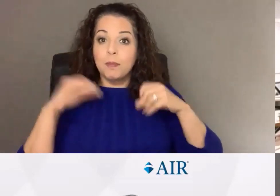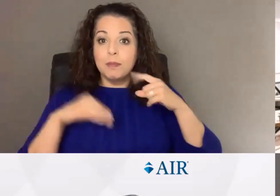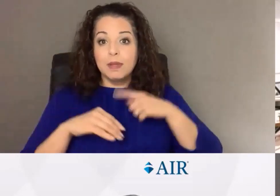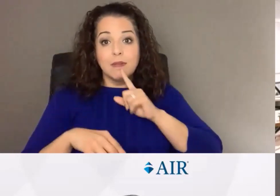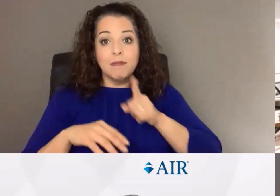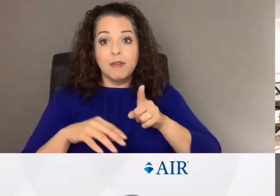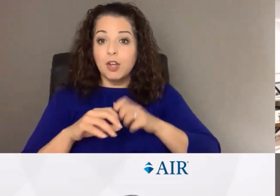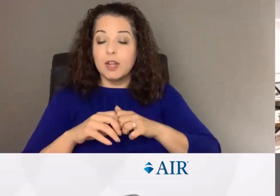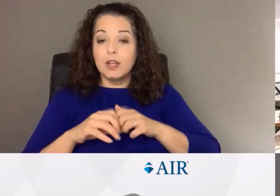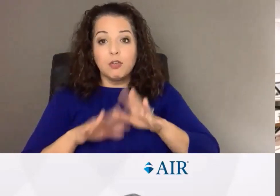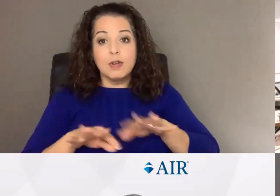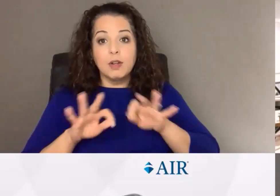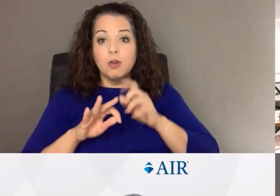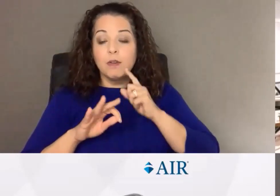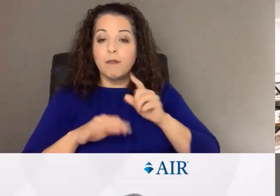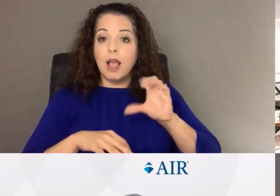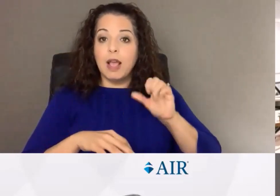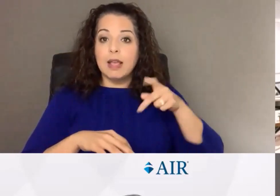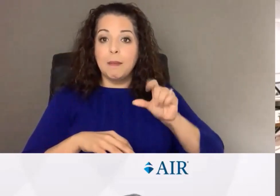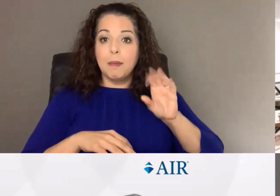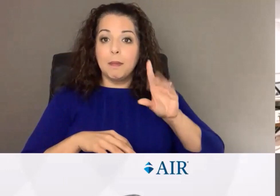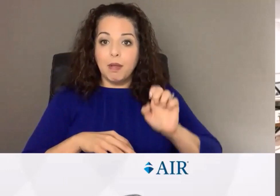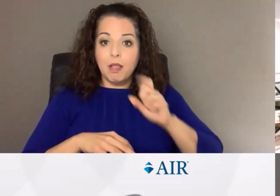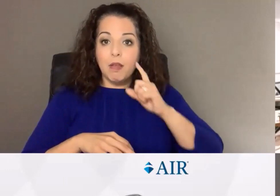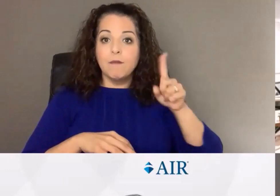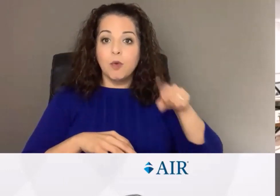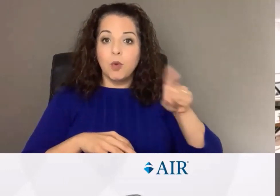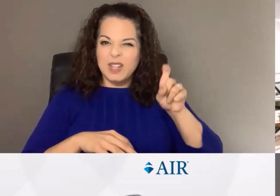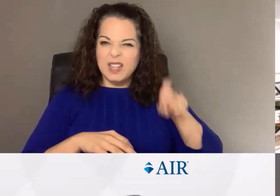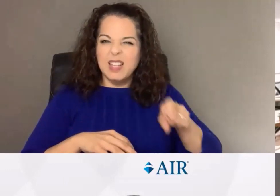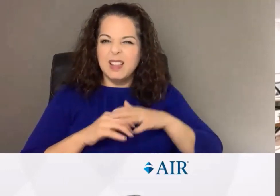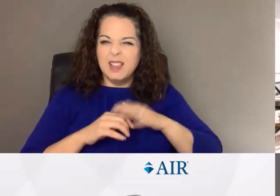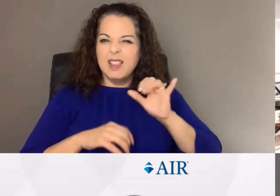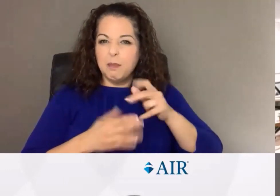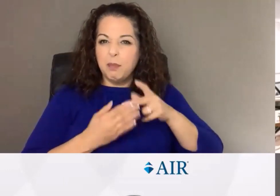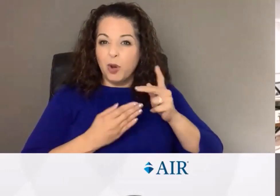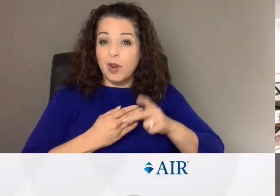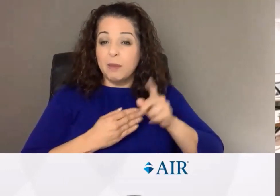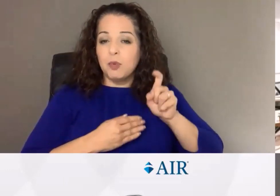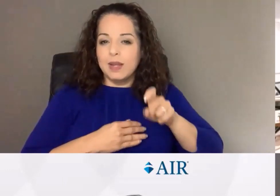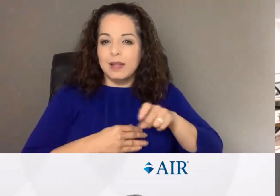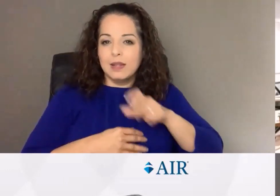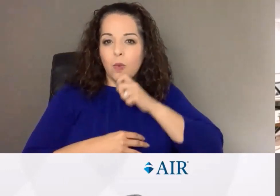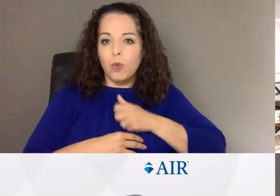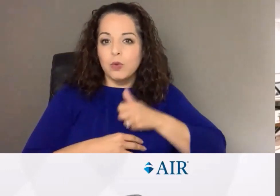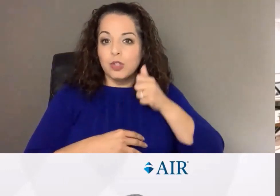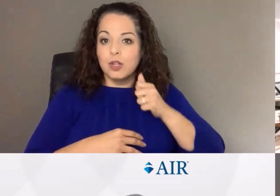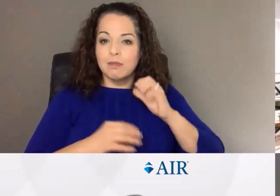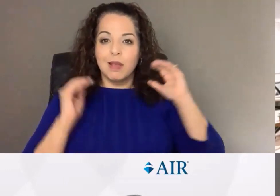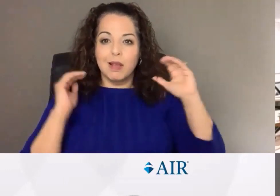So we need the older adults to be able to actively participate in those processes.